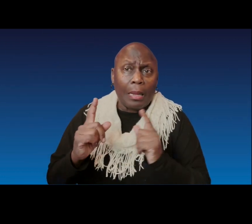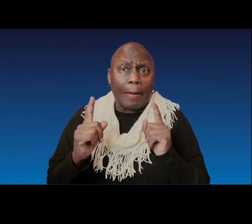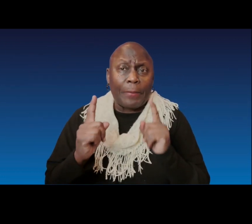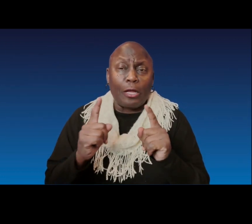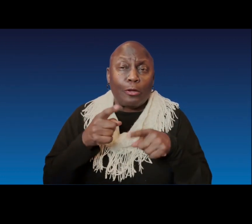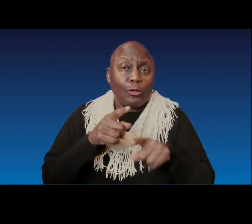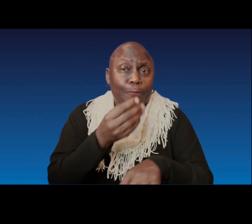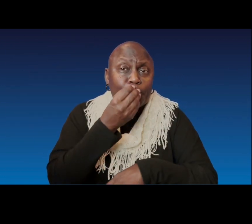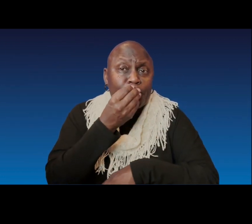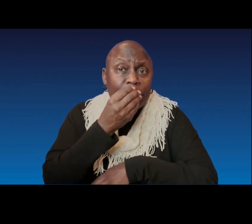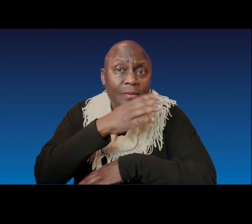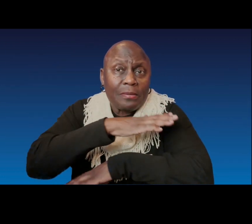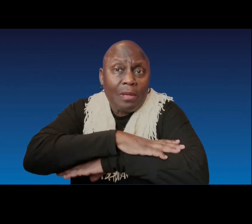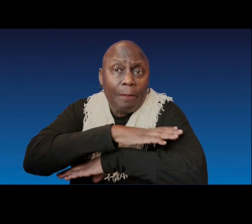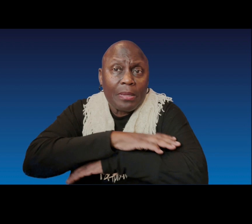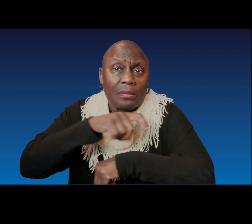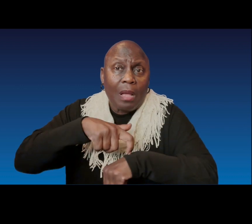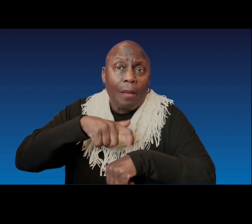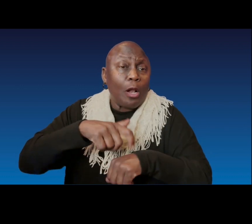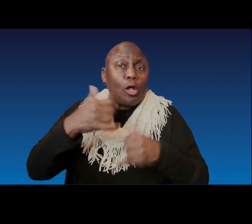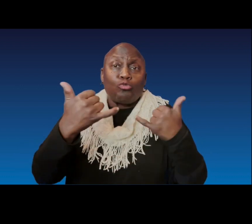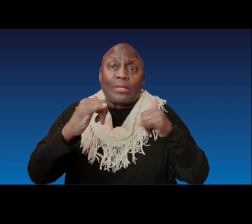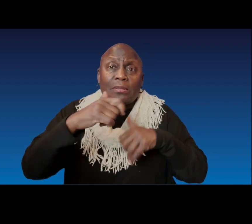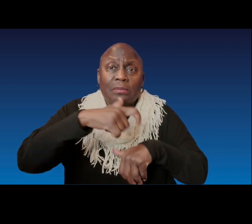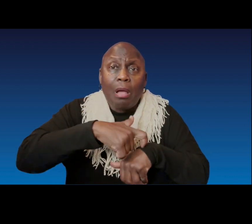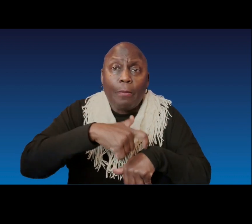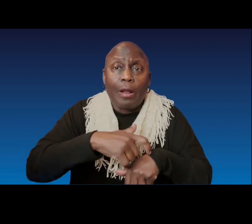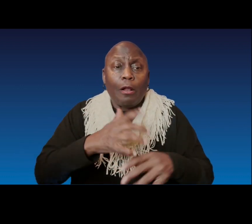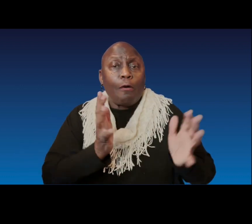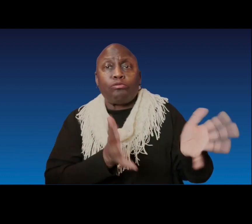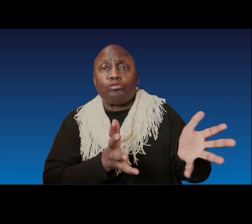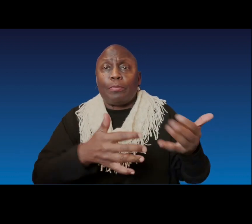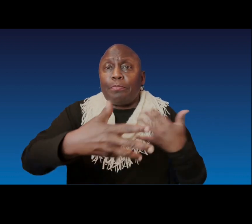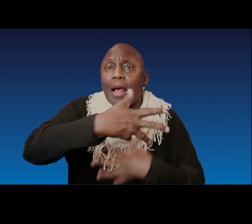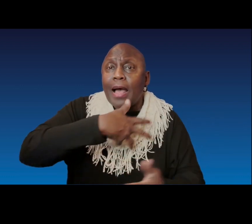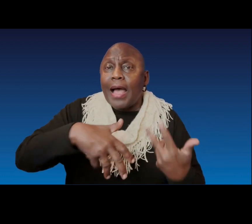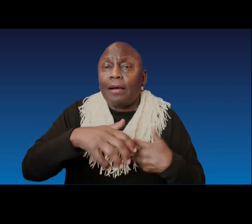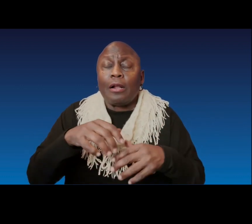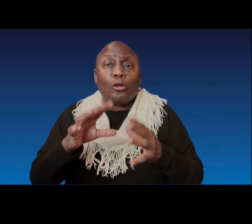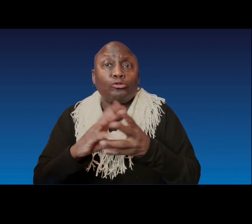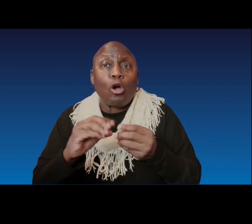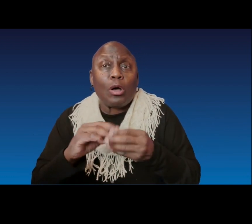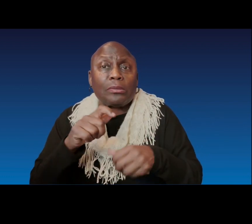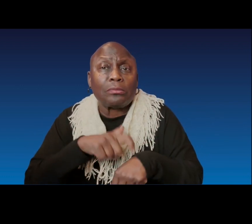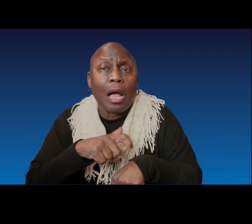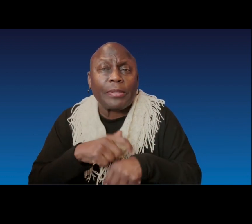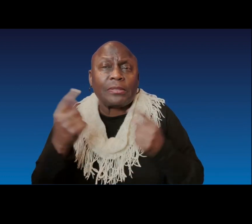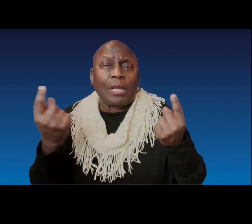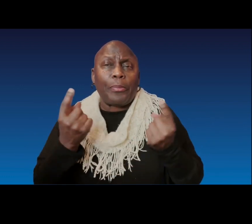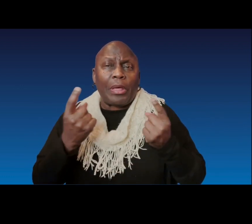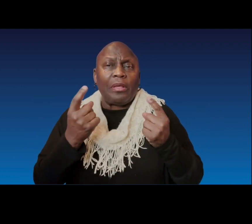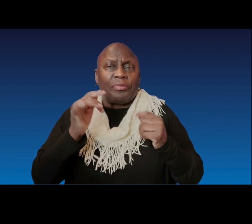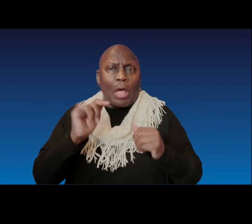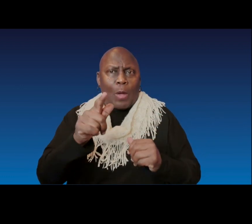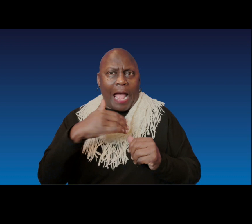Some people will set up video cameras and leave it. Not all day, but during specific times, like during meals